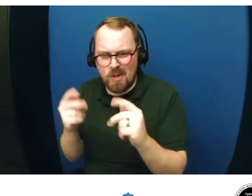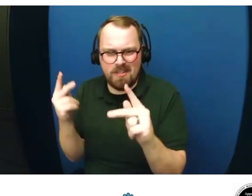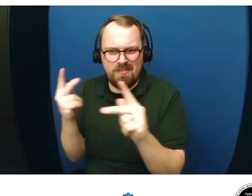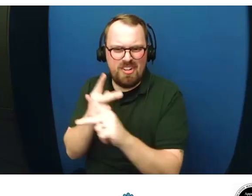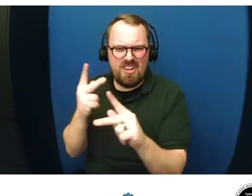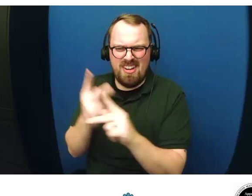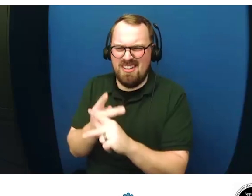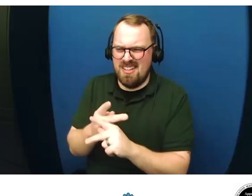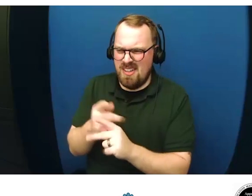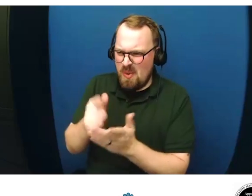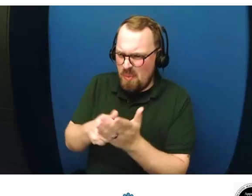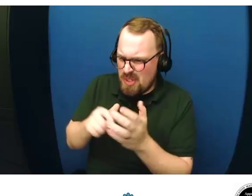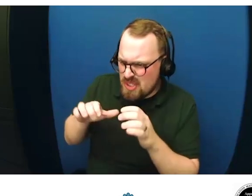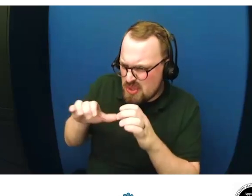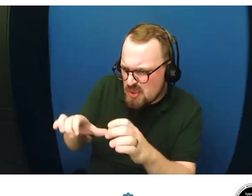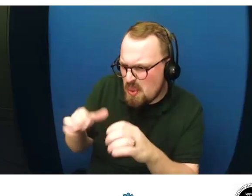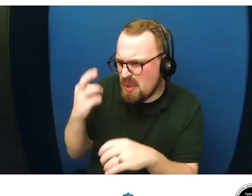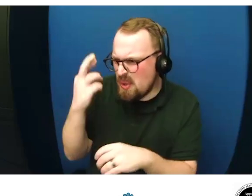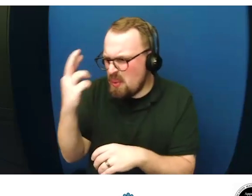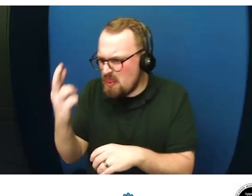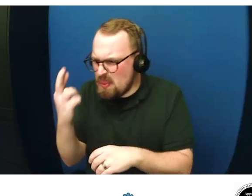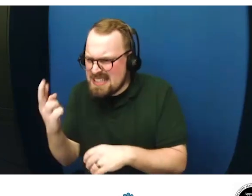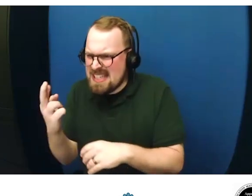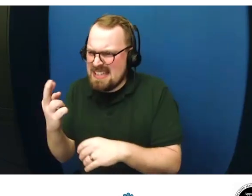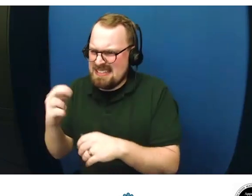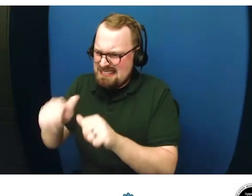What on earth could that be? What is that? What does that mean? What is